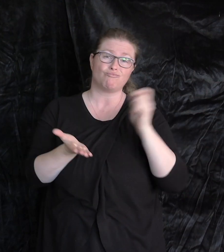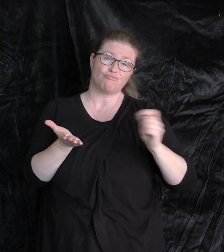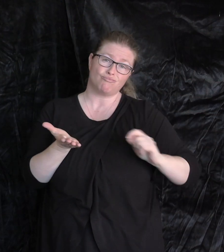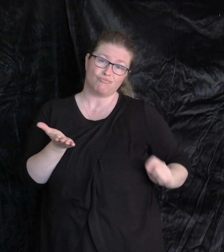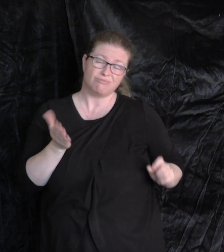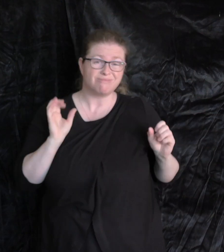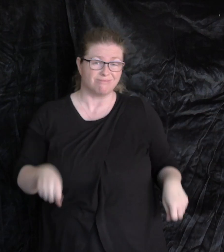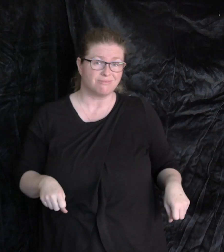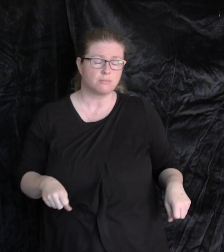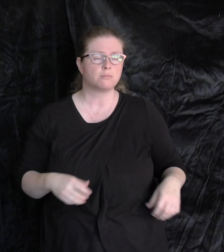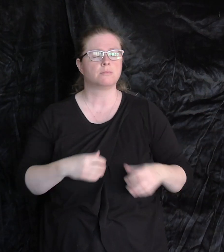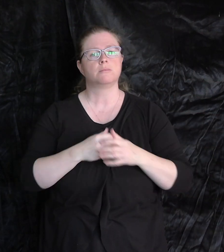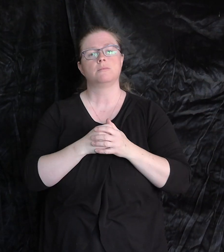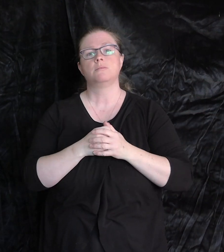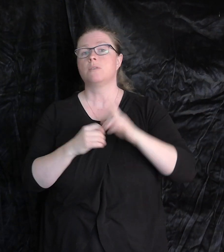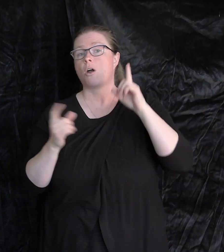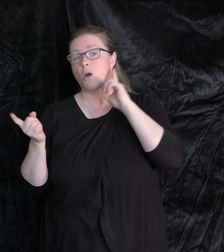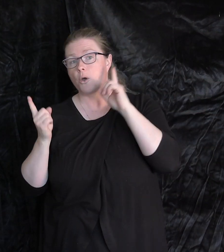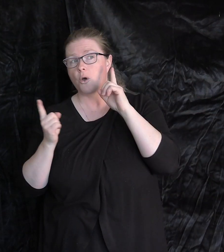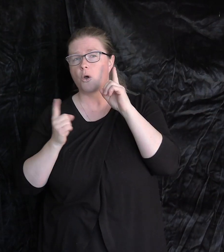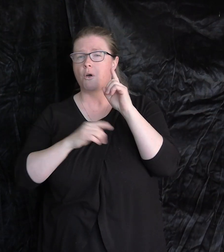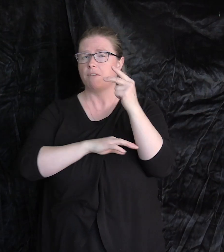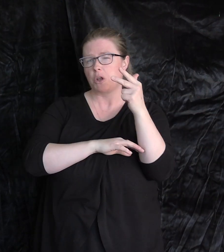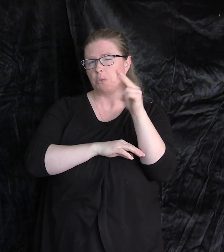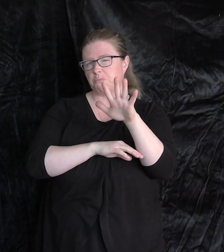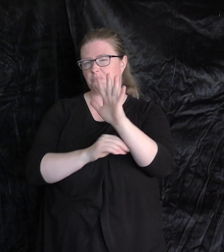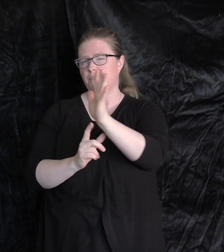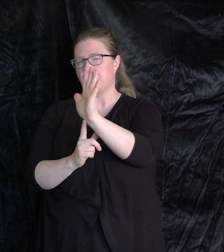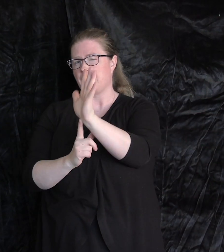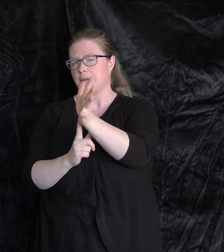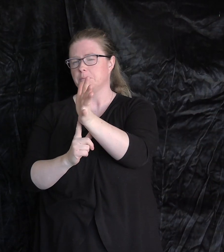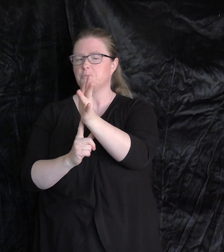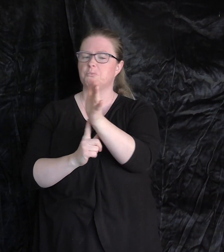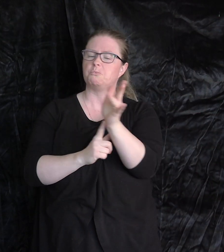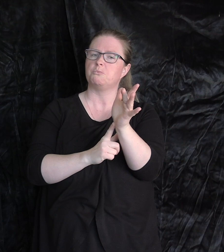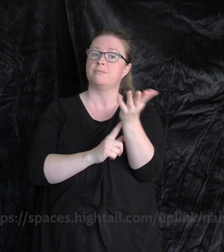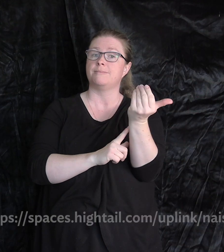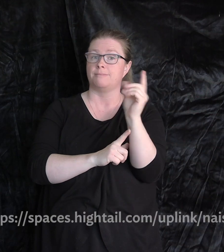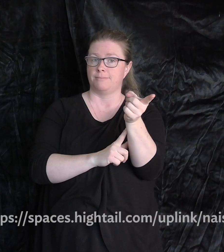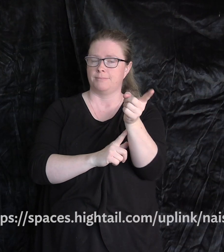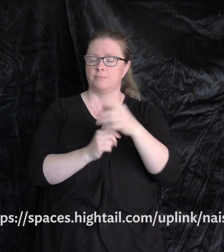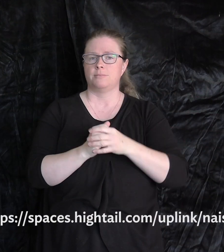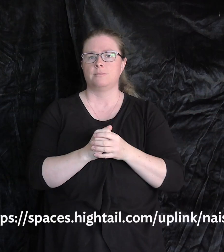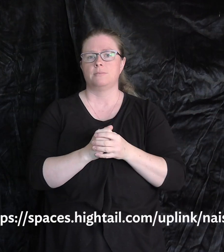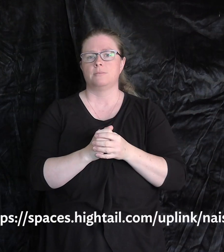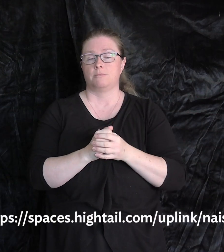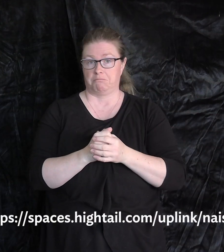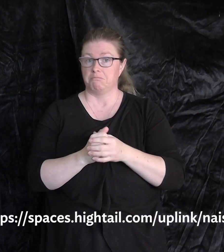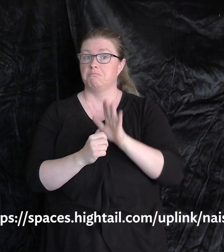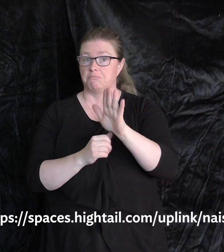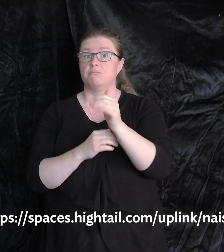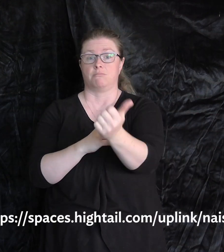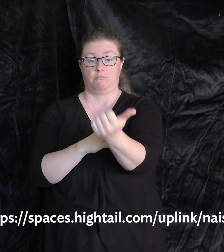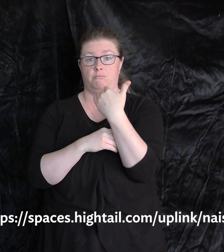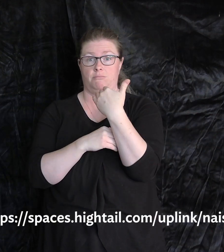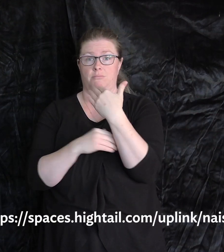for audio or video. Aim for 5 to 15 minutes. Your submission can be uploaded to NAISA at